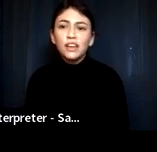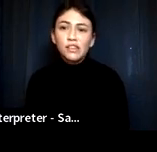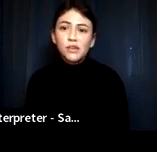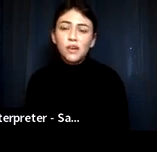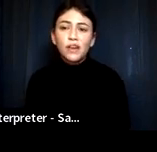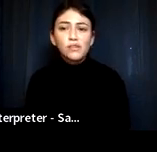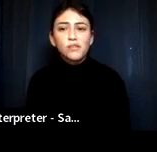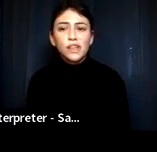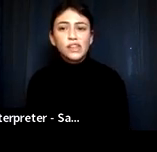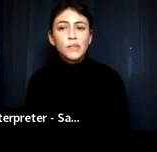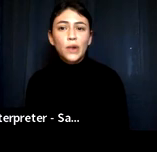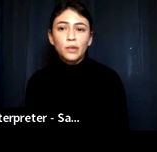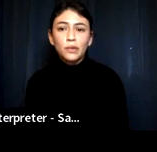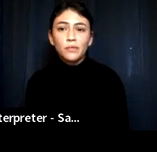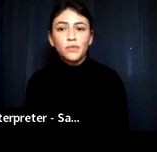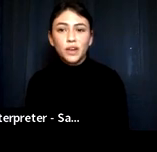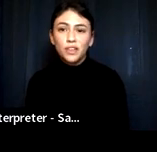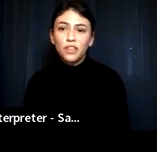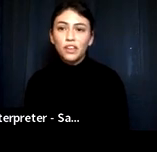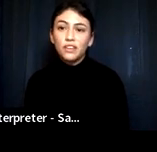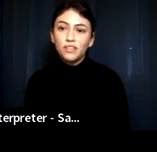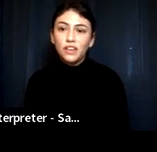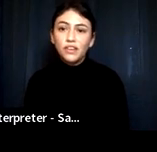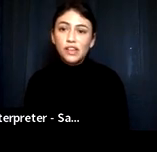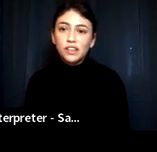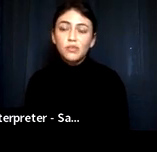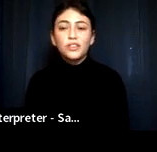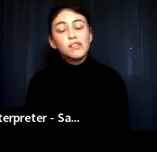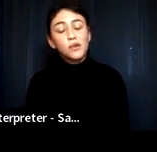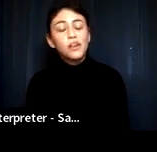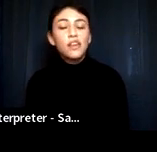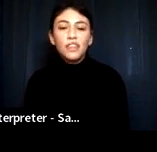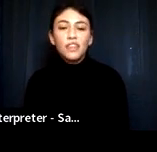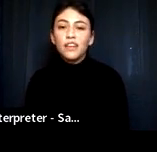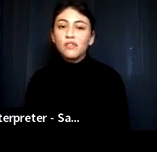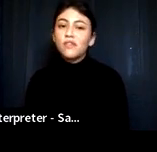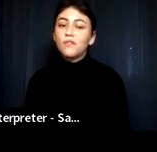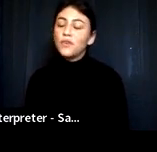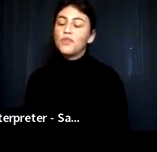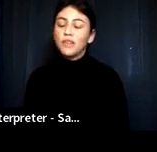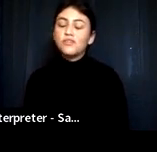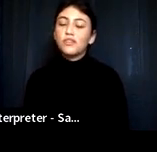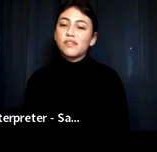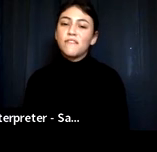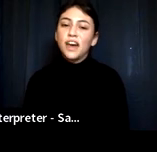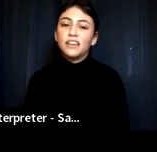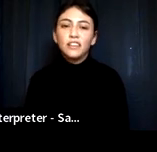And so I also face that problem where intersecting impression. So that those are a few of the main struggles that I've had.